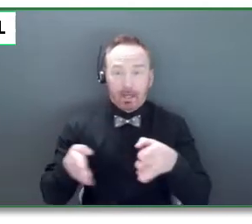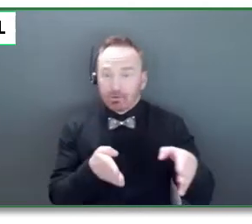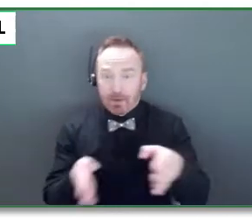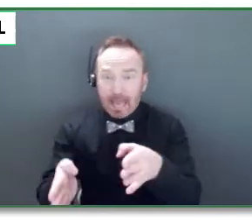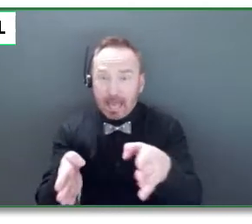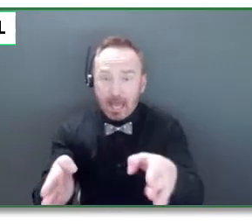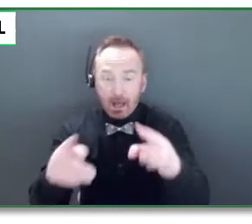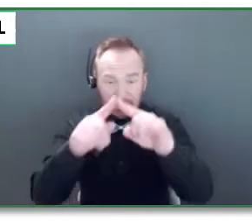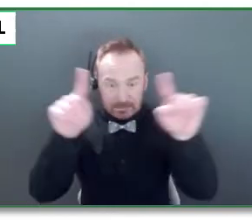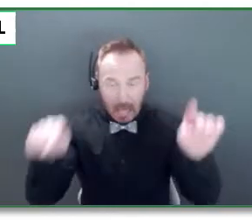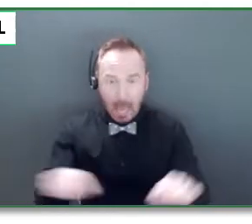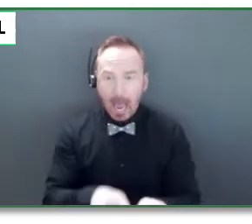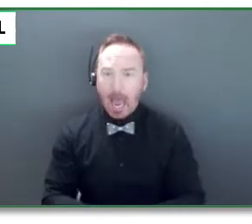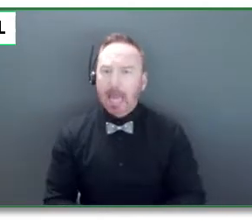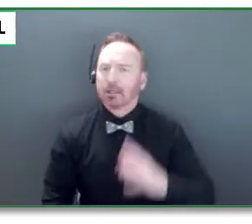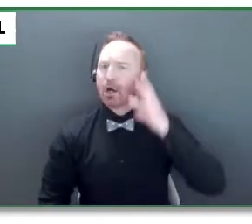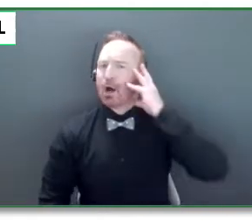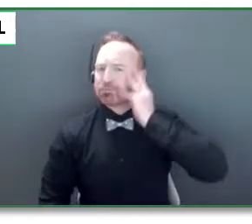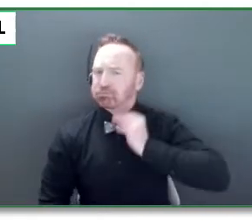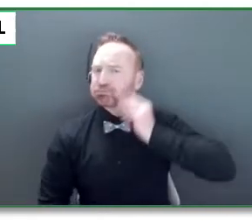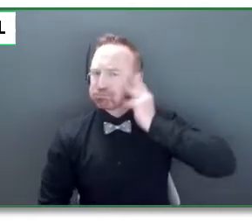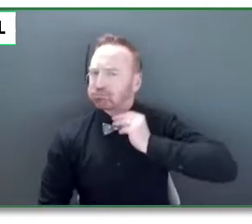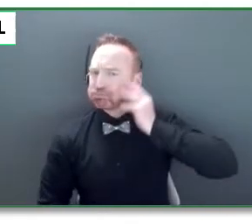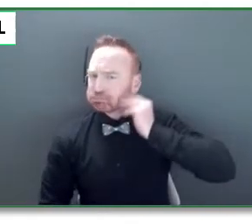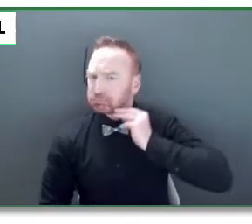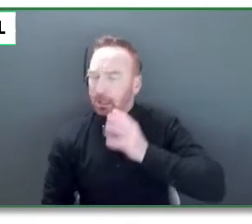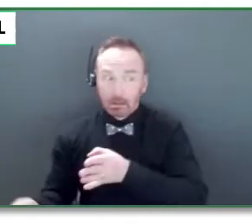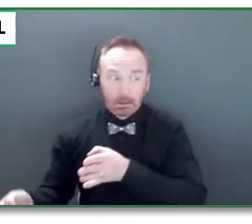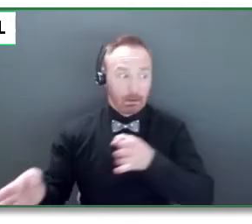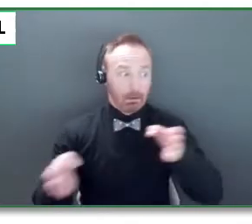visit your park. And communication to us is really the